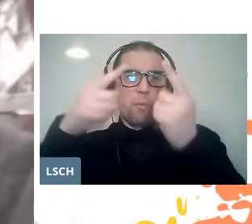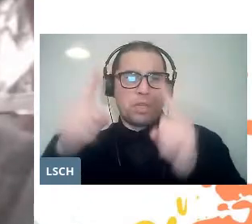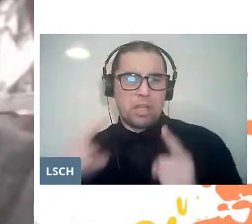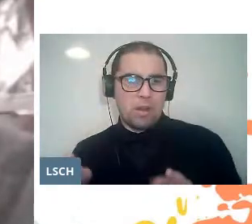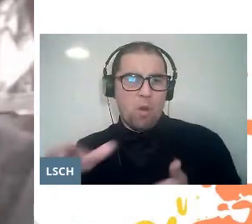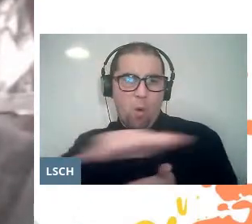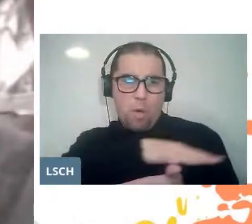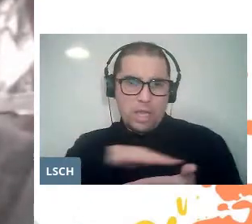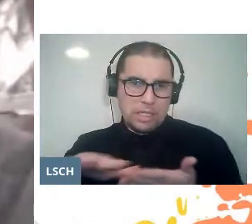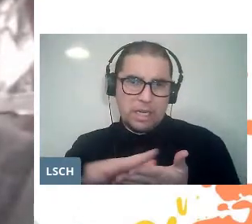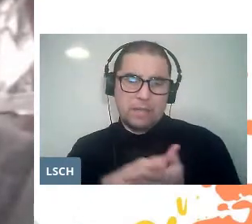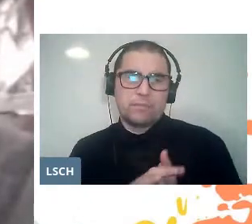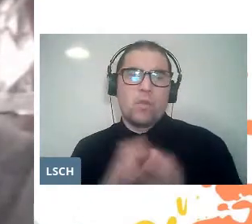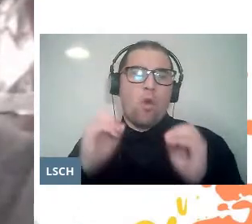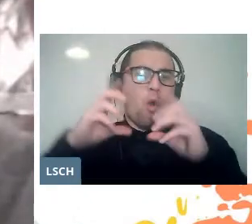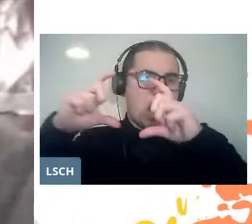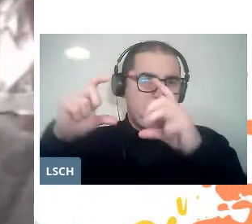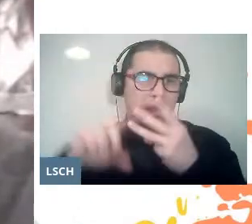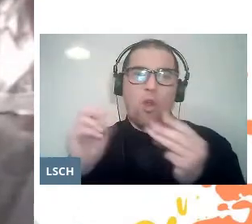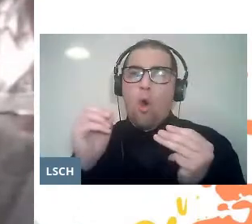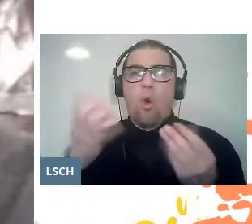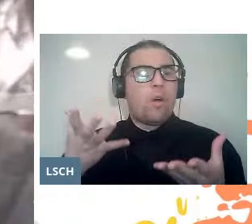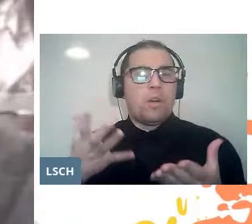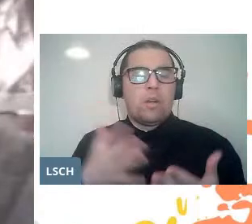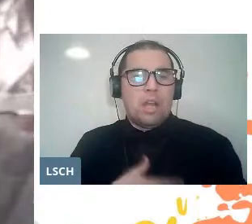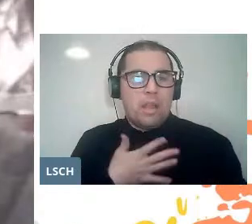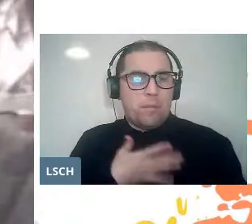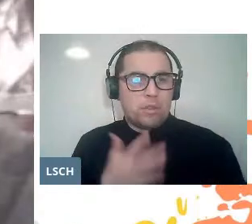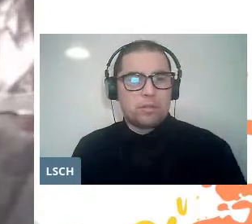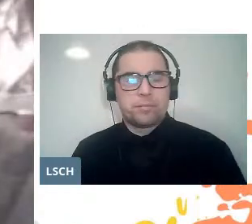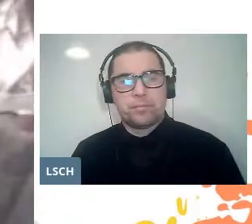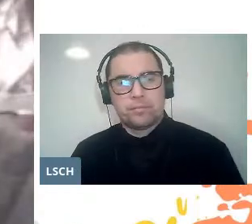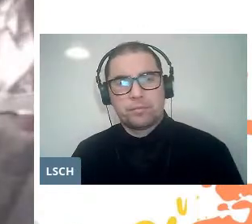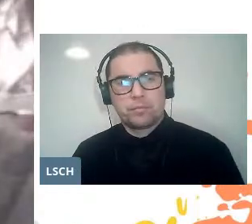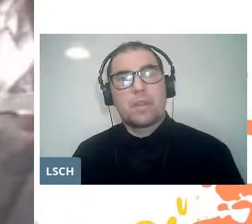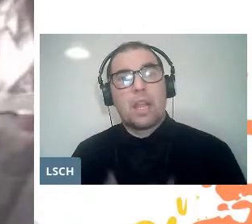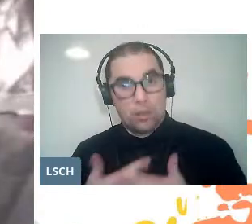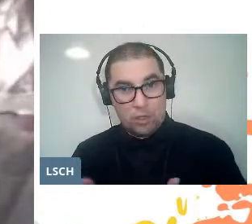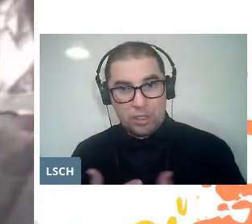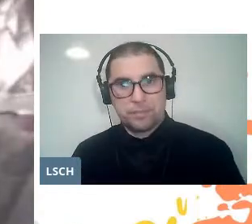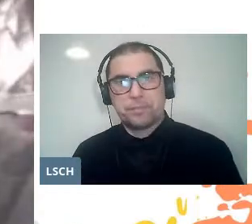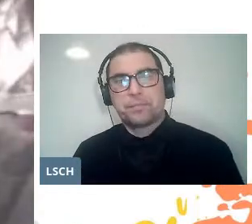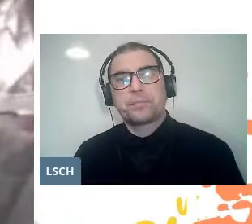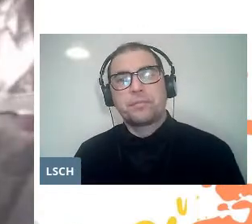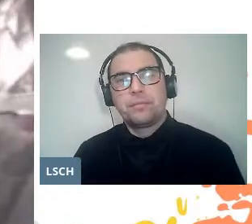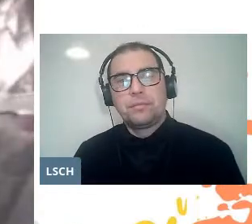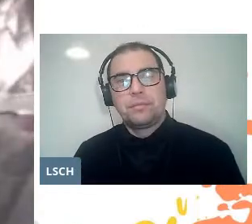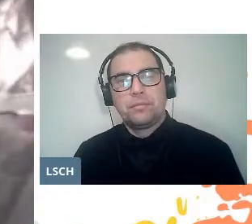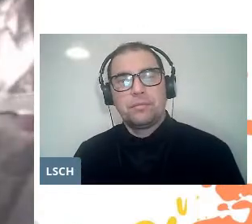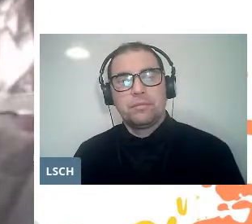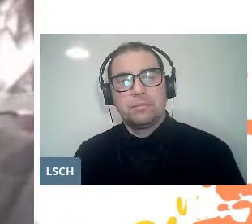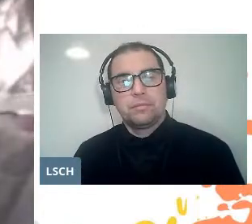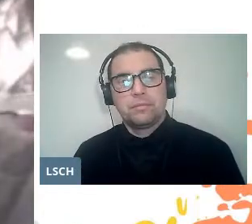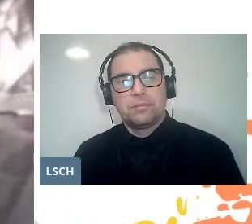image, or state of soul. That is, there I could say that when one goes